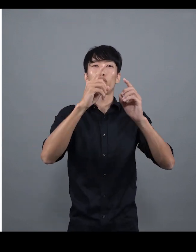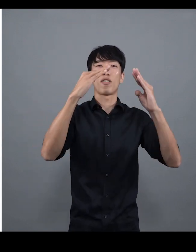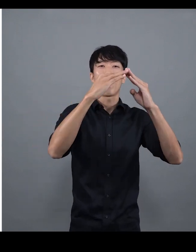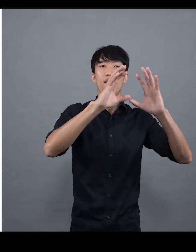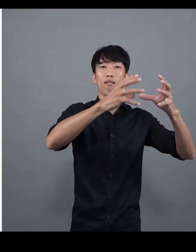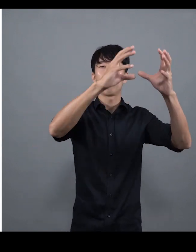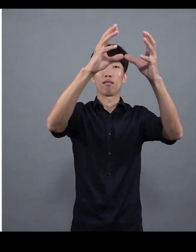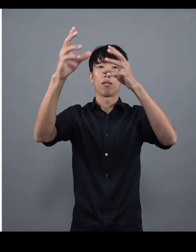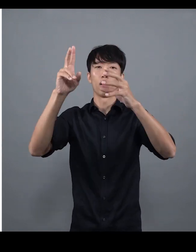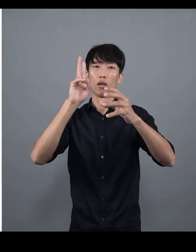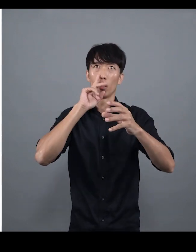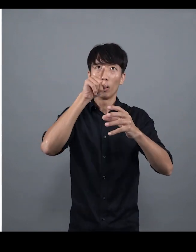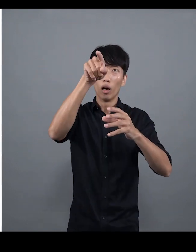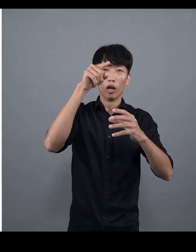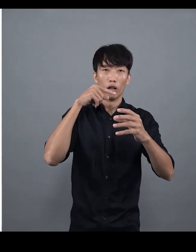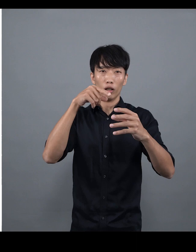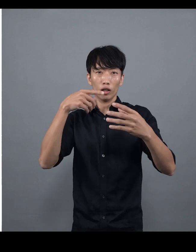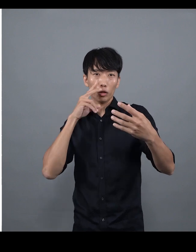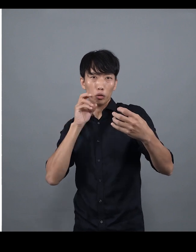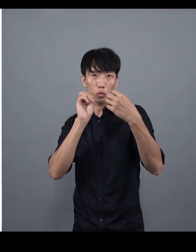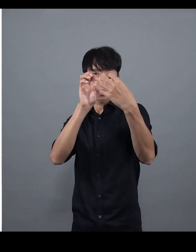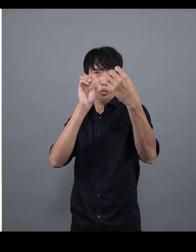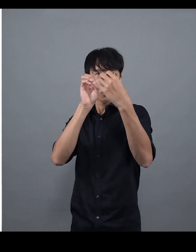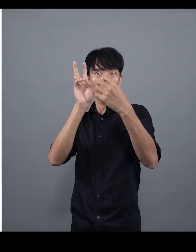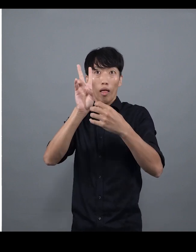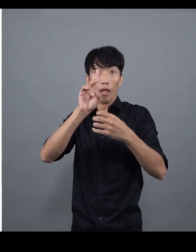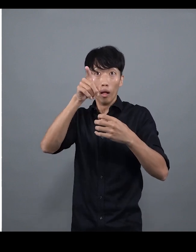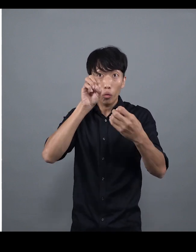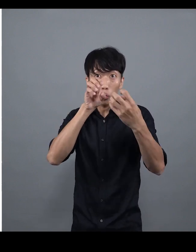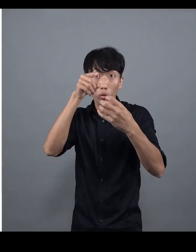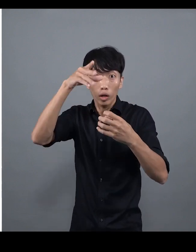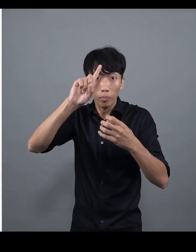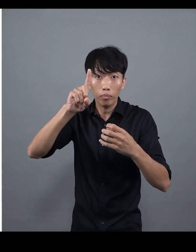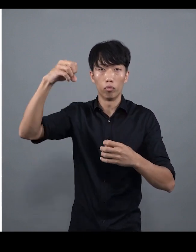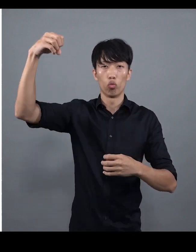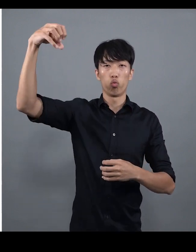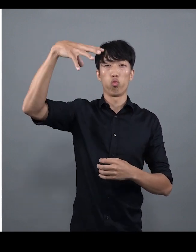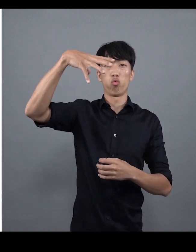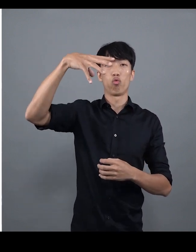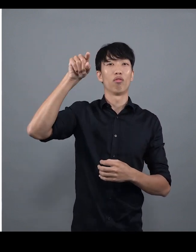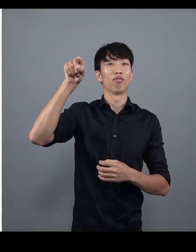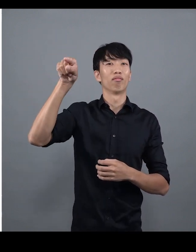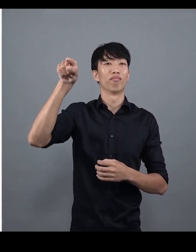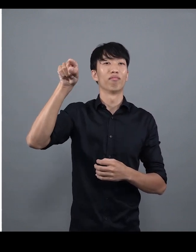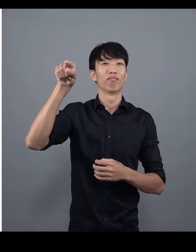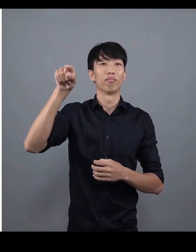It was like I was interacting with one family at a time using lights as signals